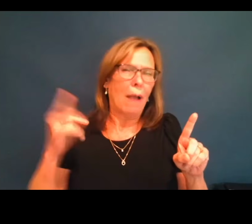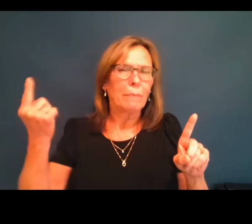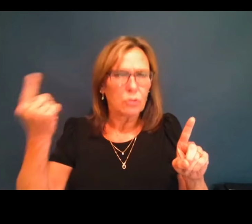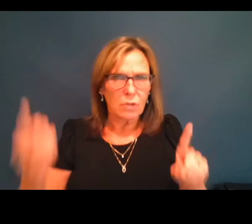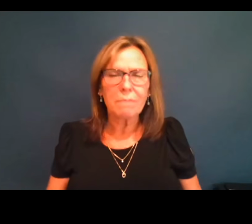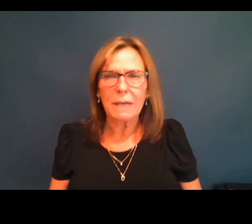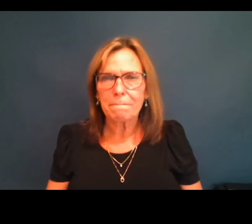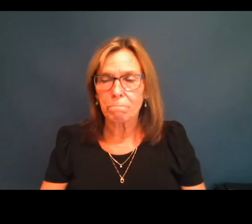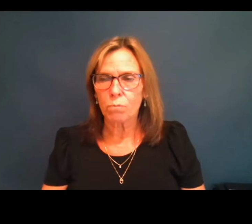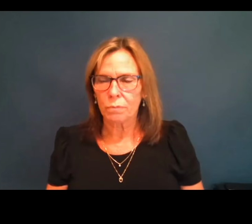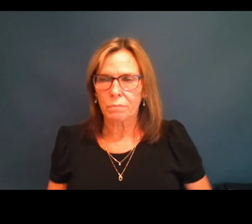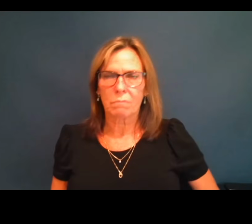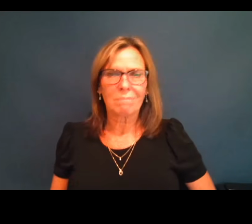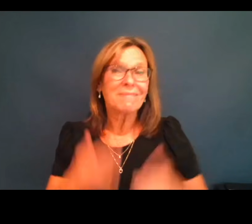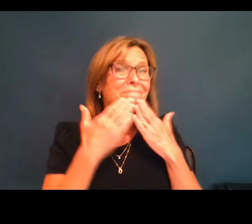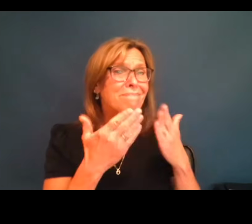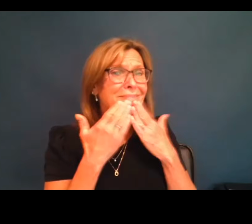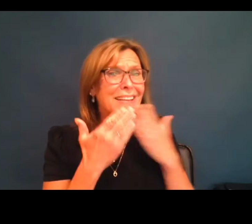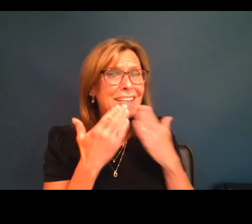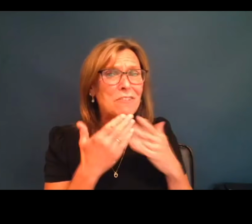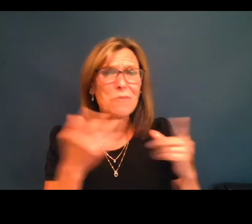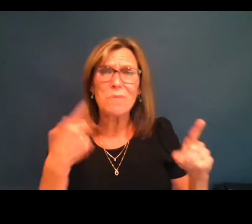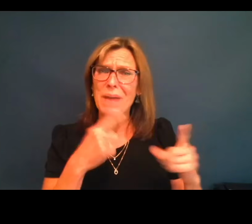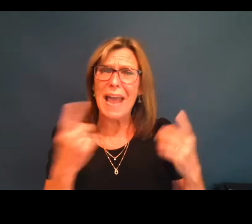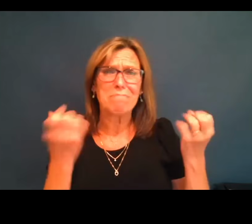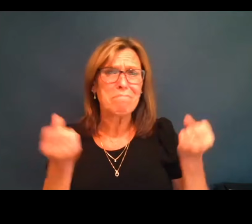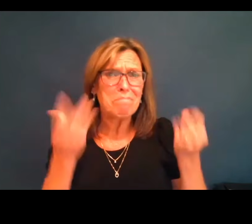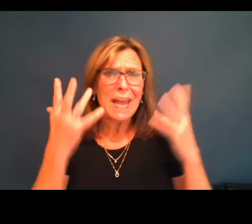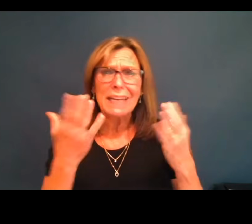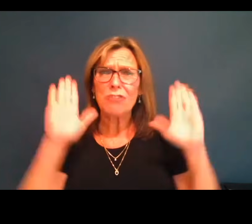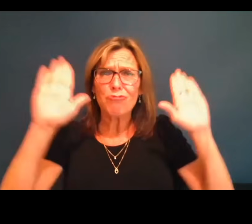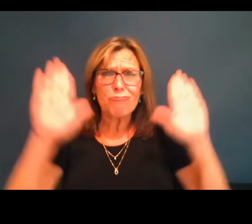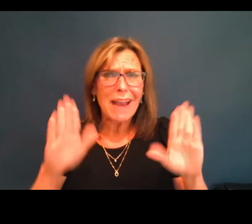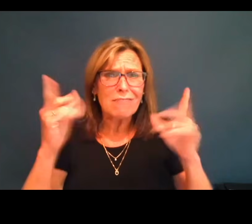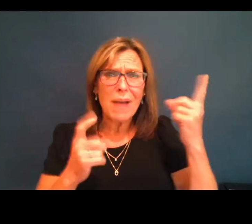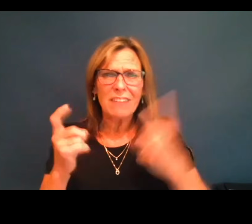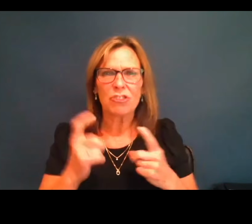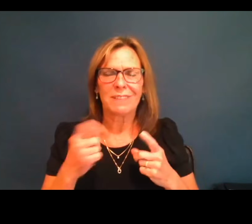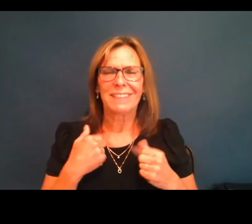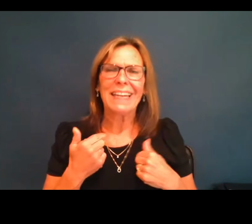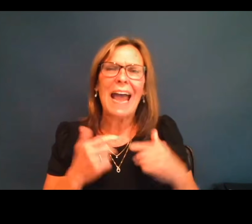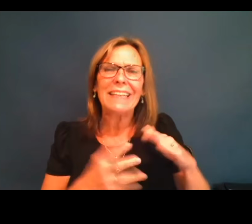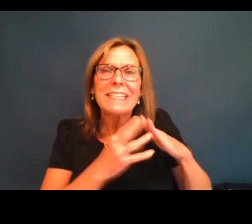other time, we can put that together for people as a resource, And thank you everyone for joining us, » JOHN HERRION: Thanks, Alex,